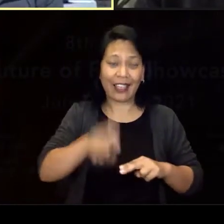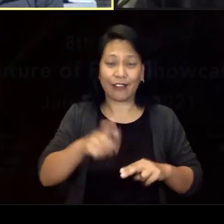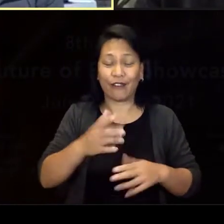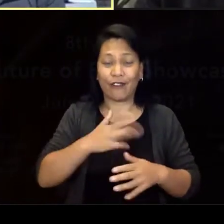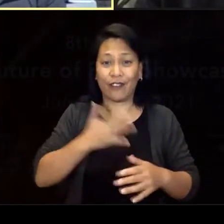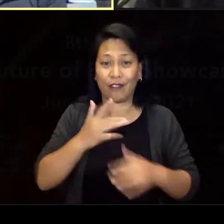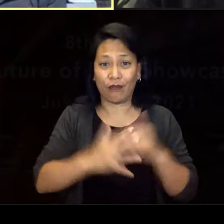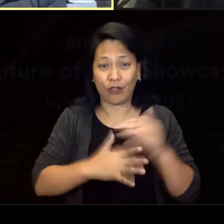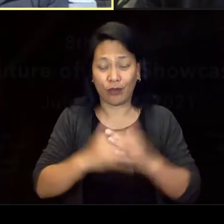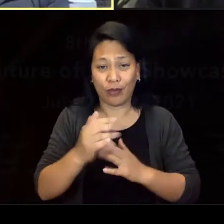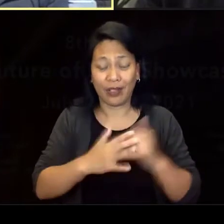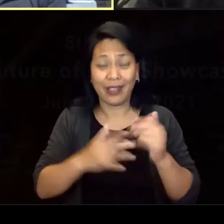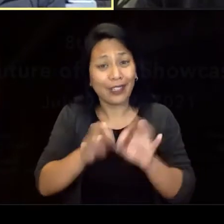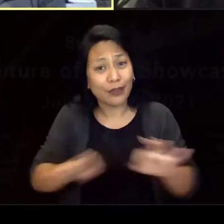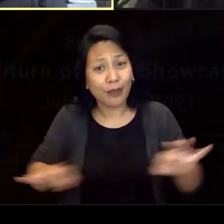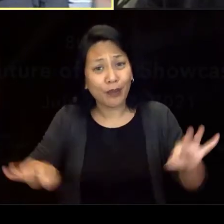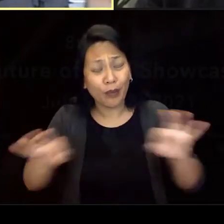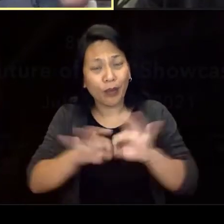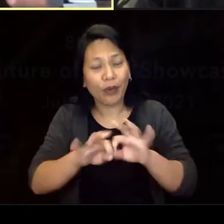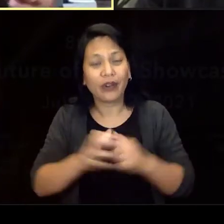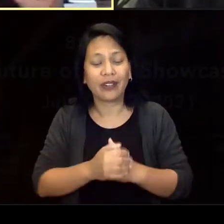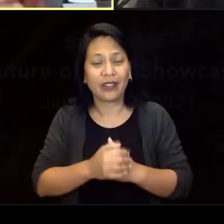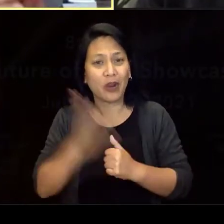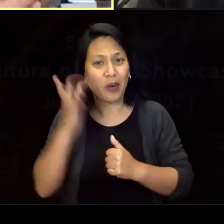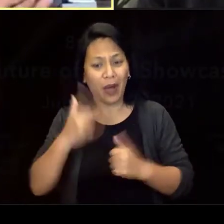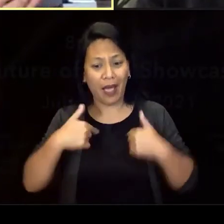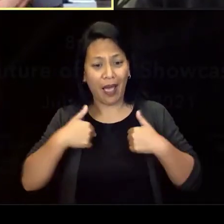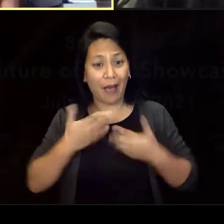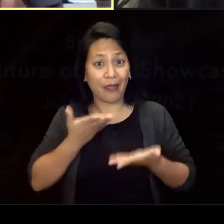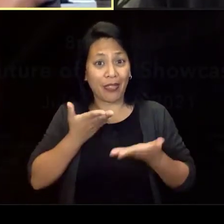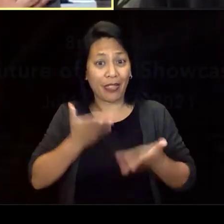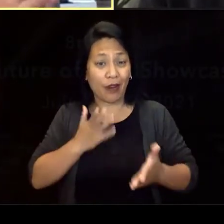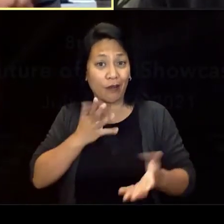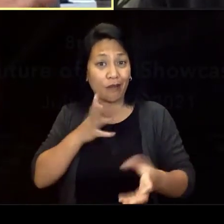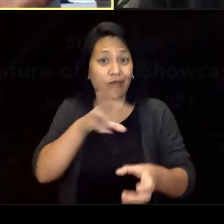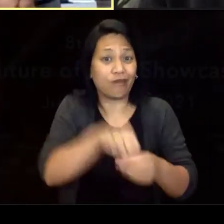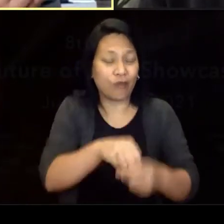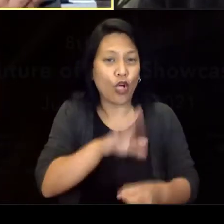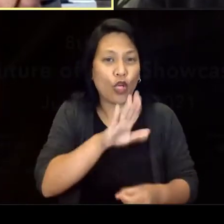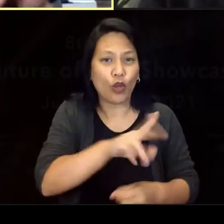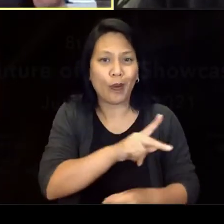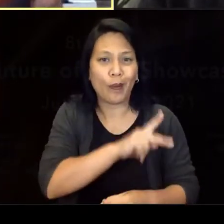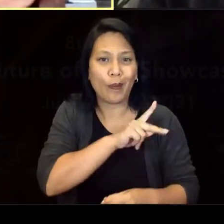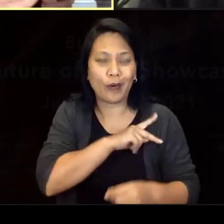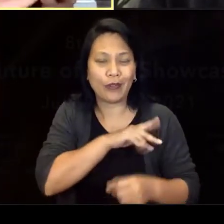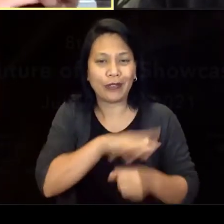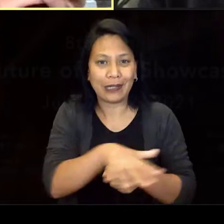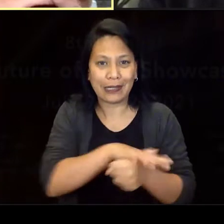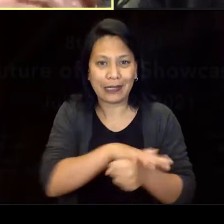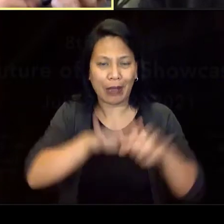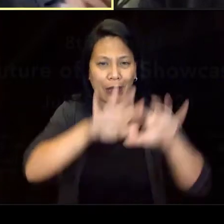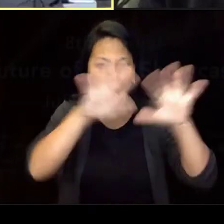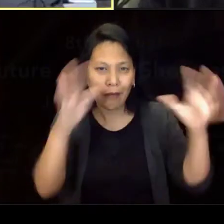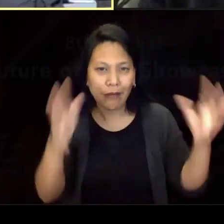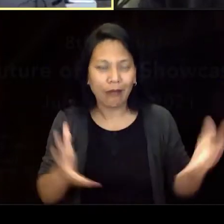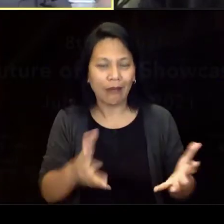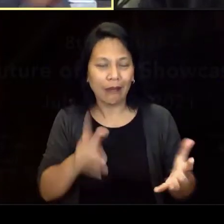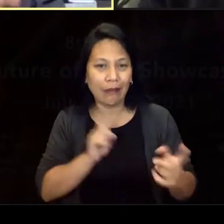Like, it's kind of like you're in people's space that you're in, people's personal bubble and seeing things that sometimes